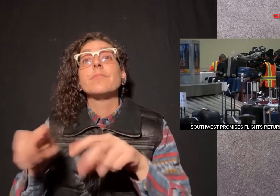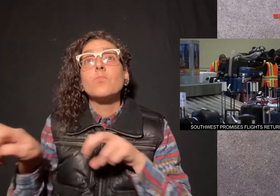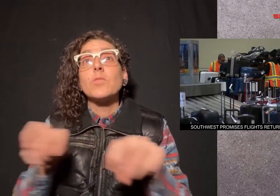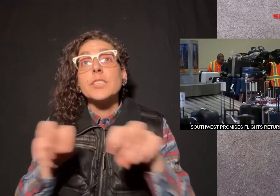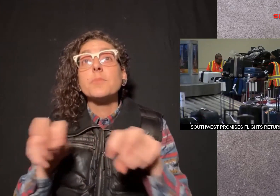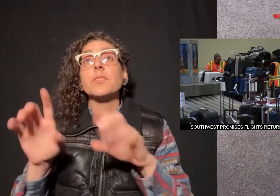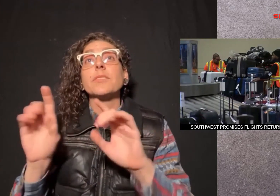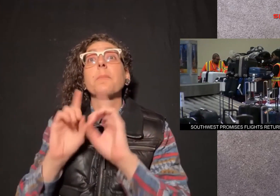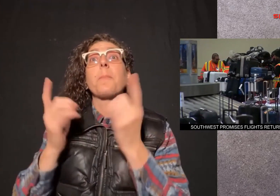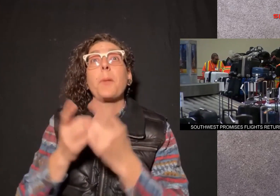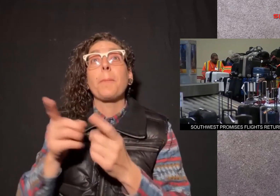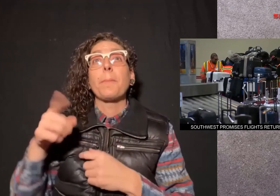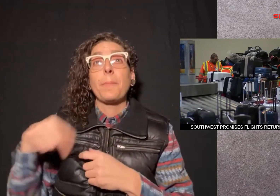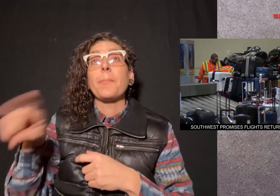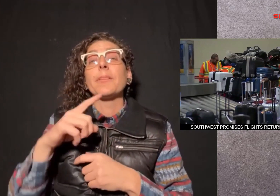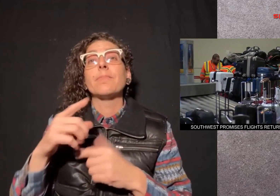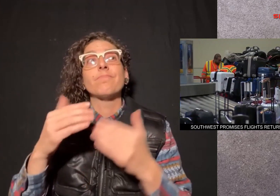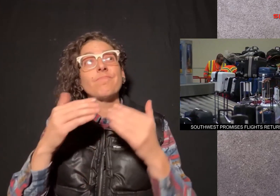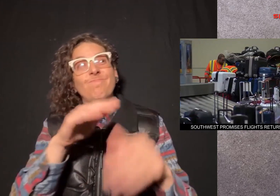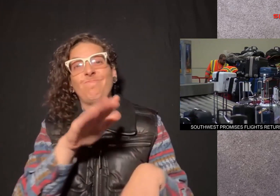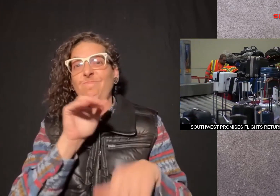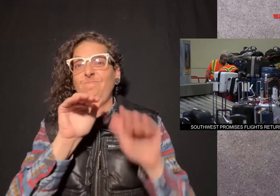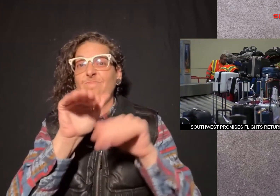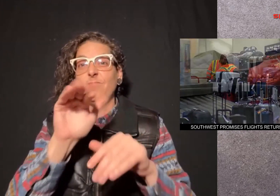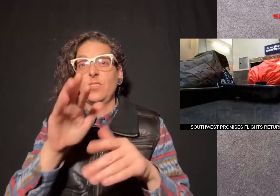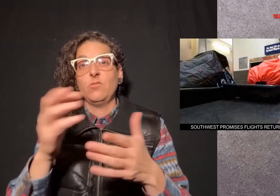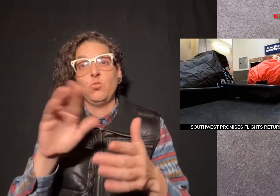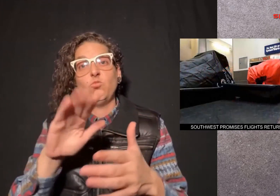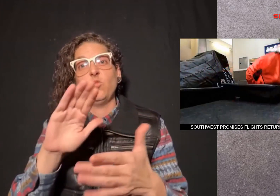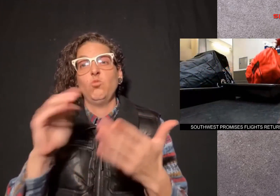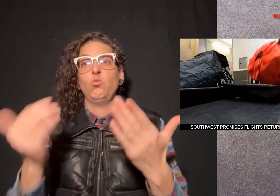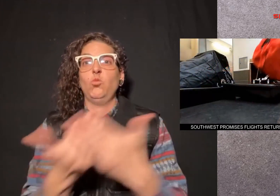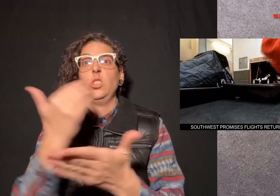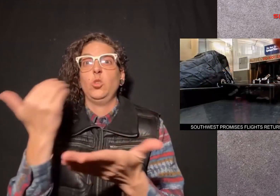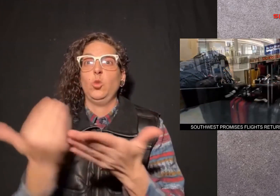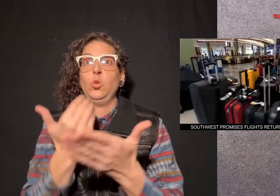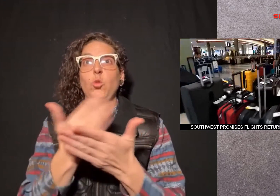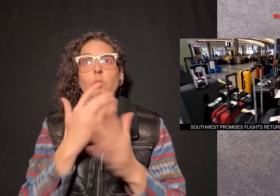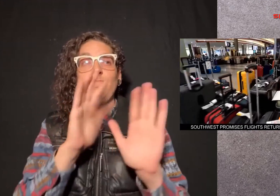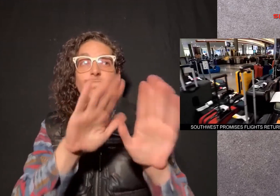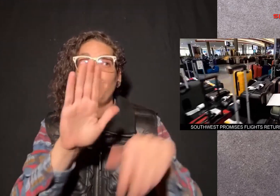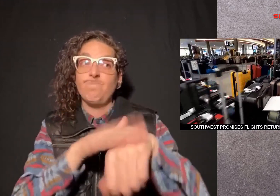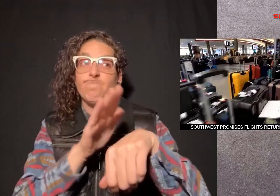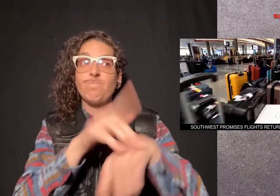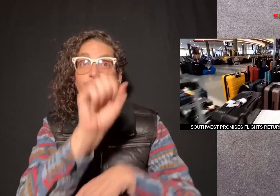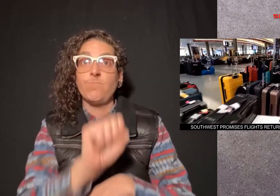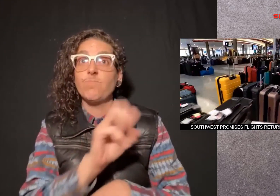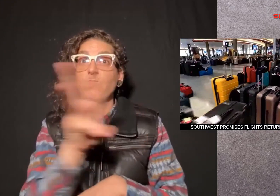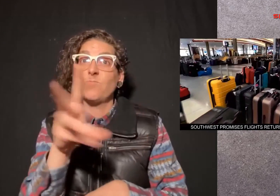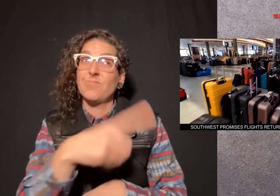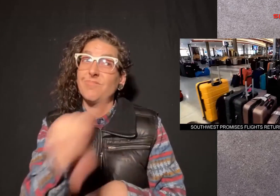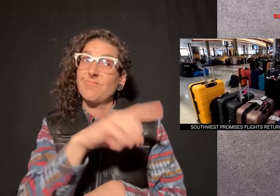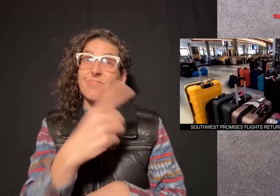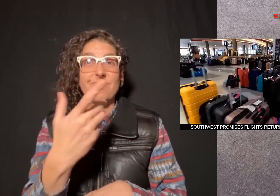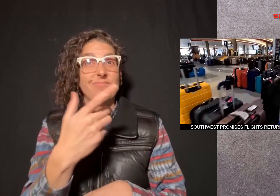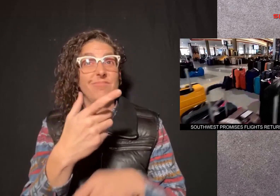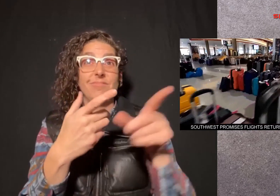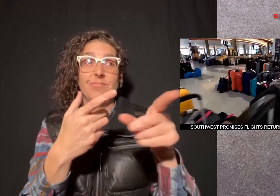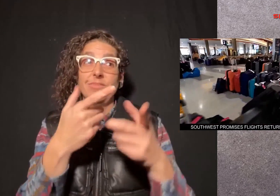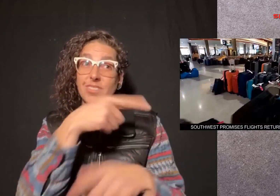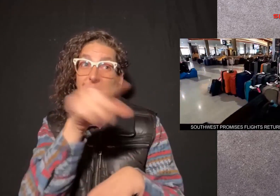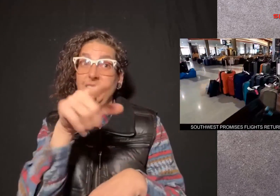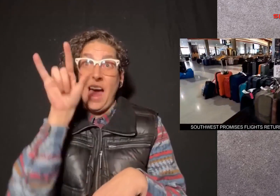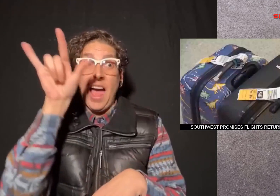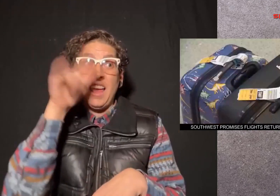and the Transportation Department is renewing its warning to Southwest saying the airline